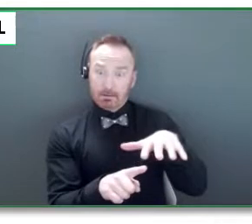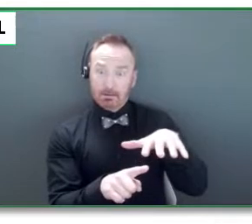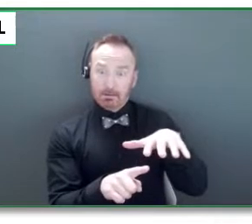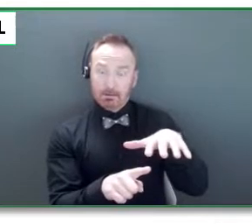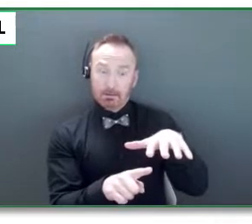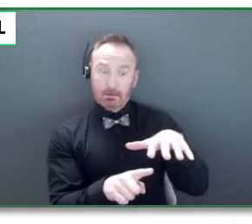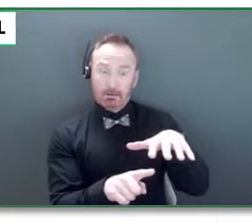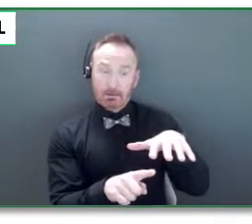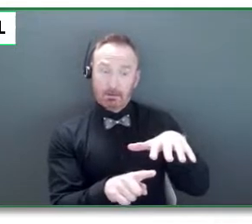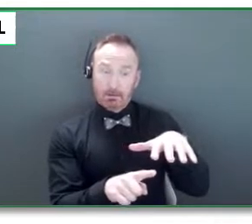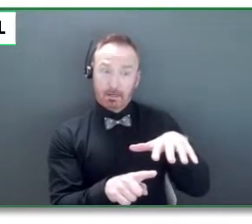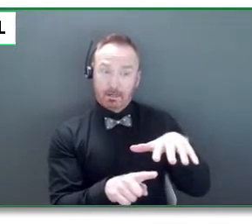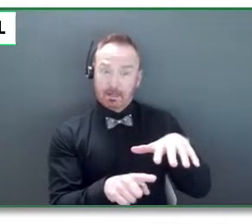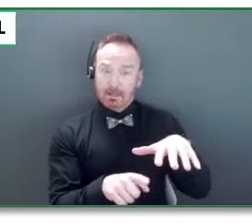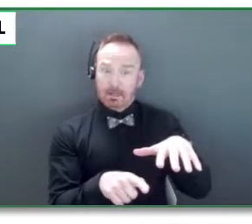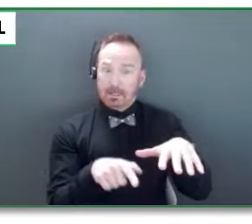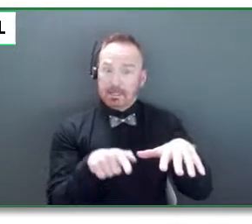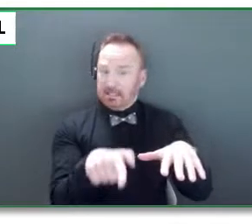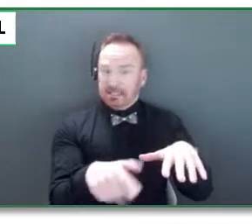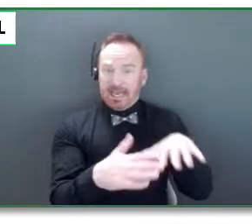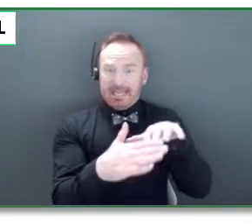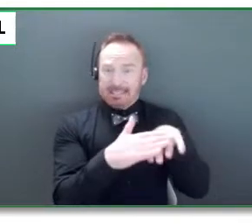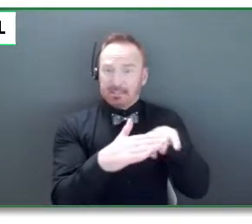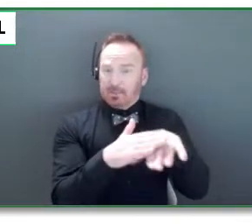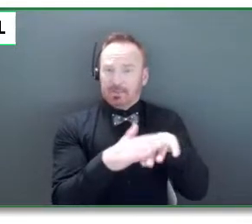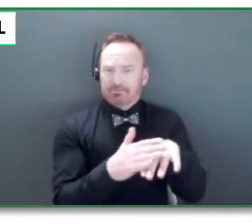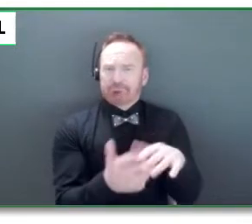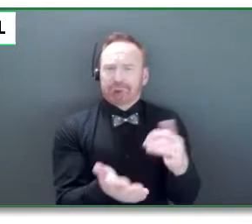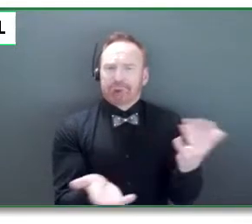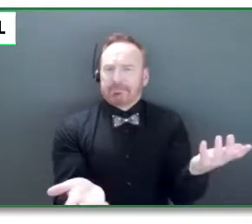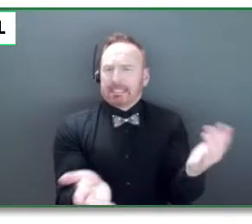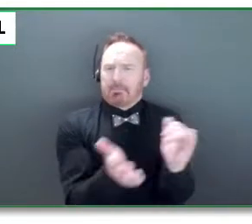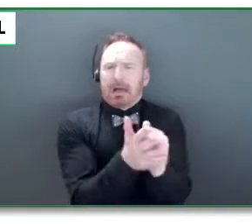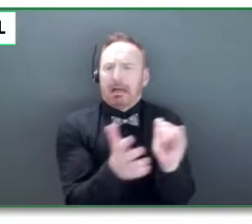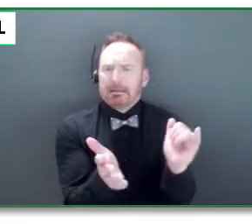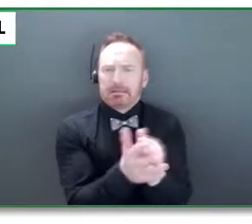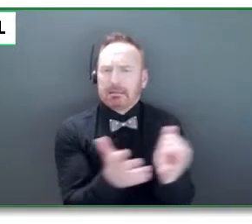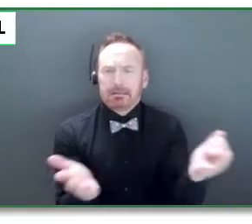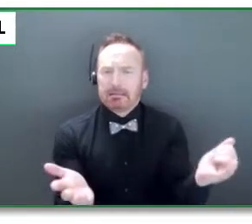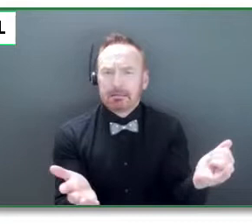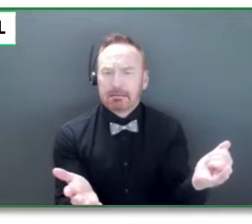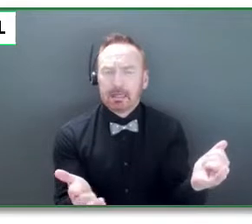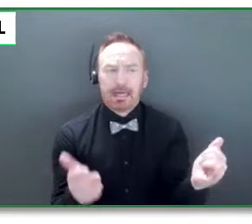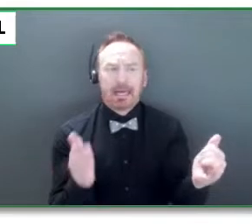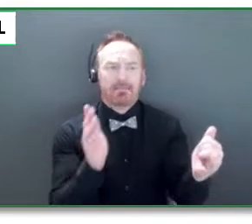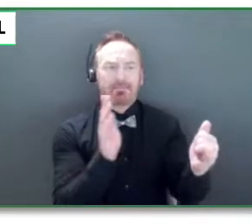it's impossible to make it accessible because maybe it's too steep, maybe